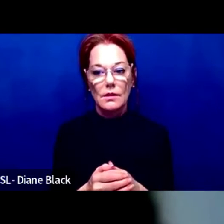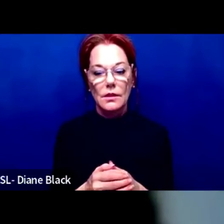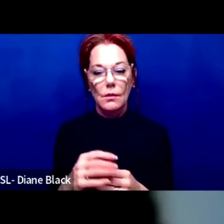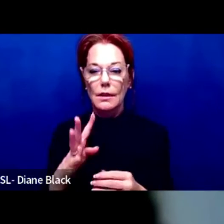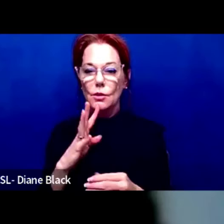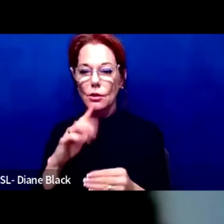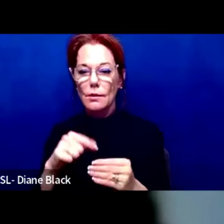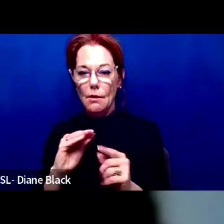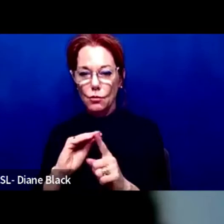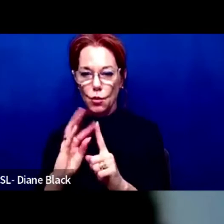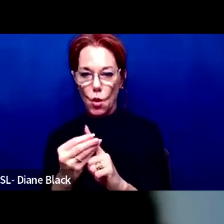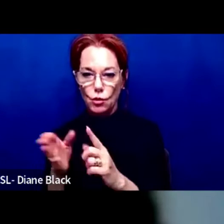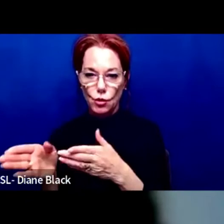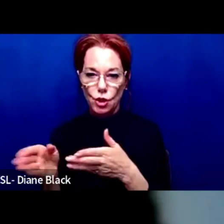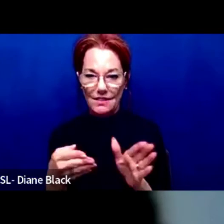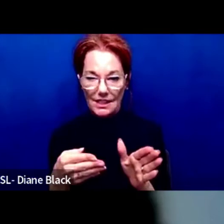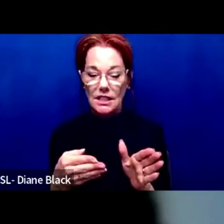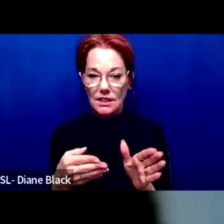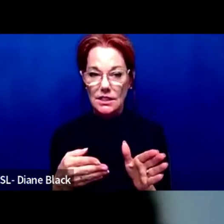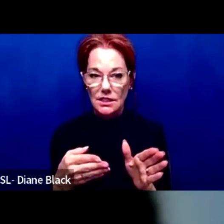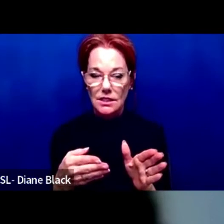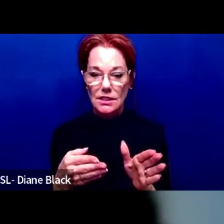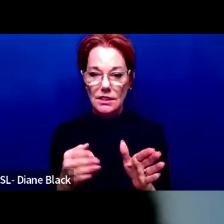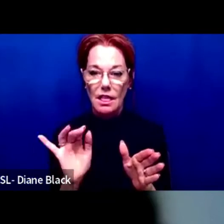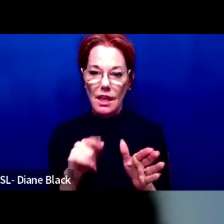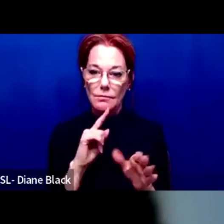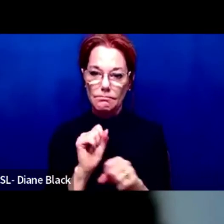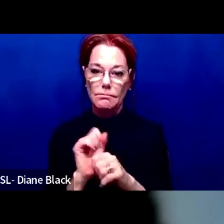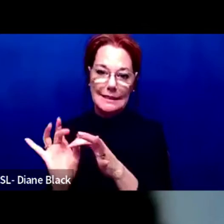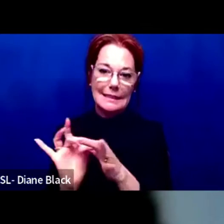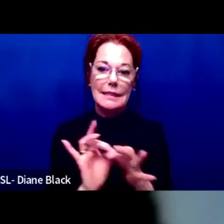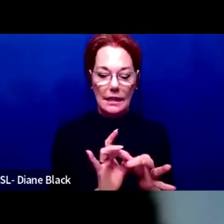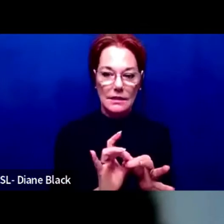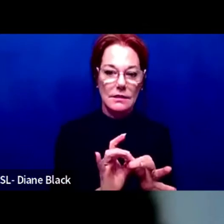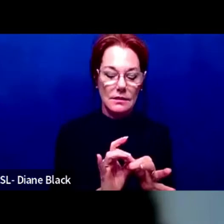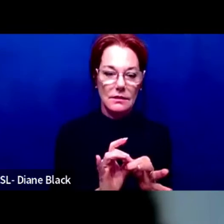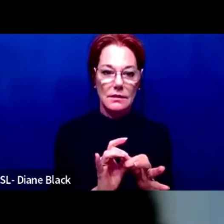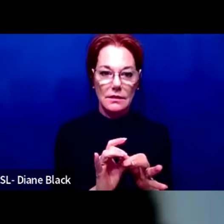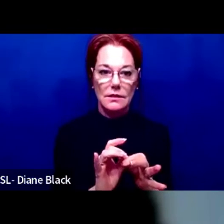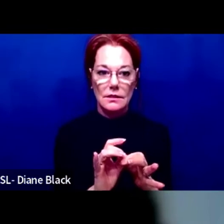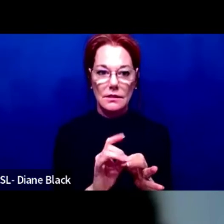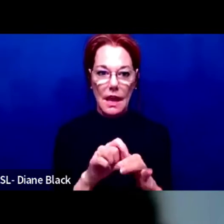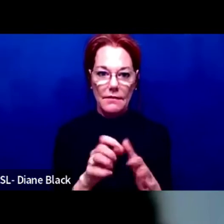shifting is something that that is connected here and encouraging, you know, communities and organizations to